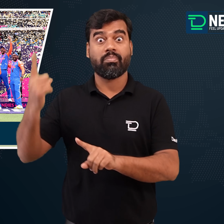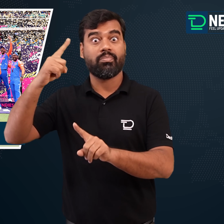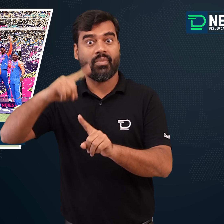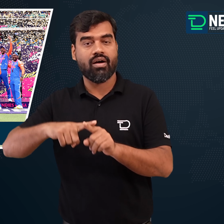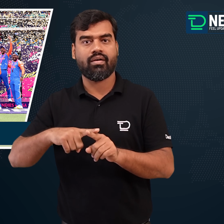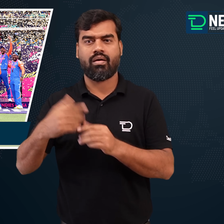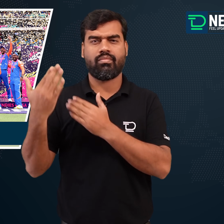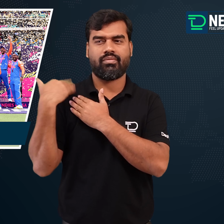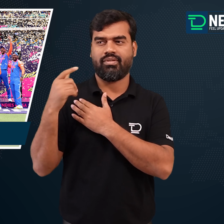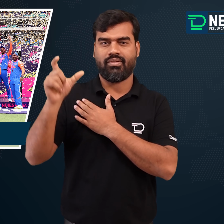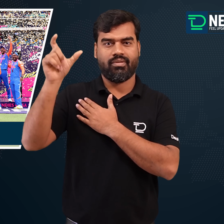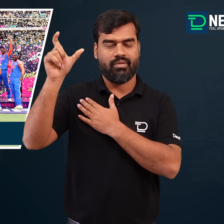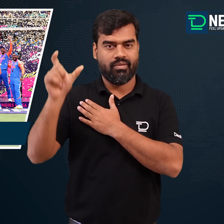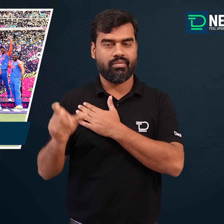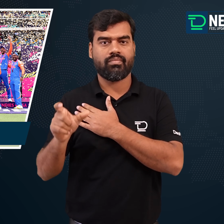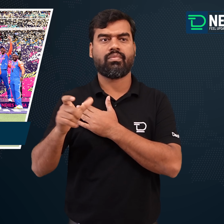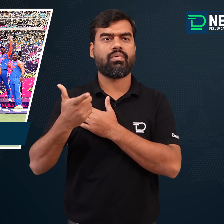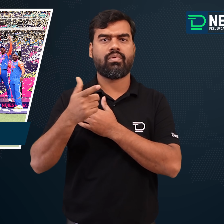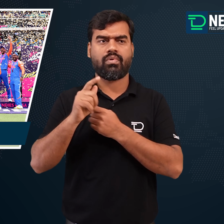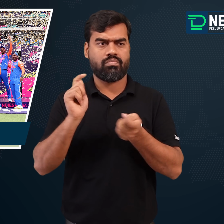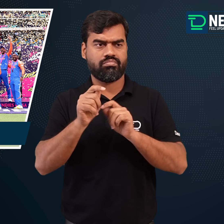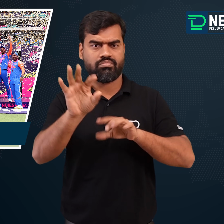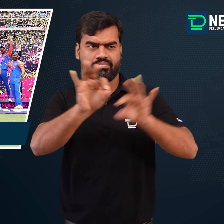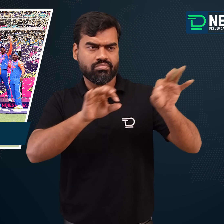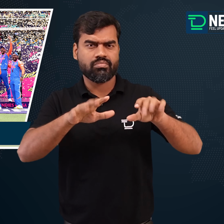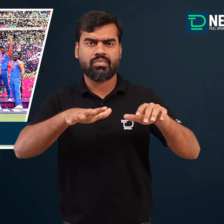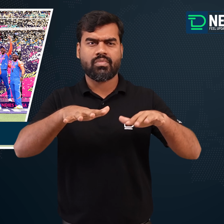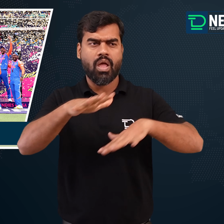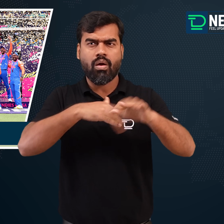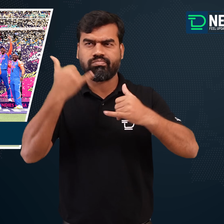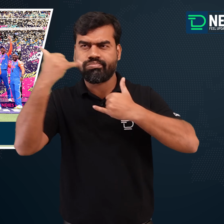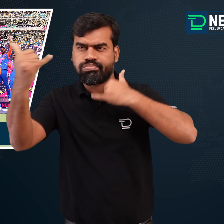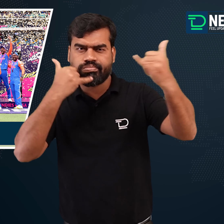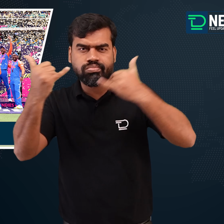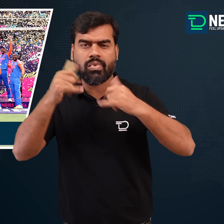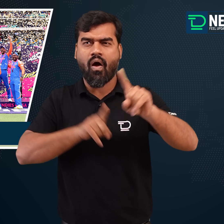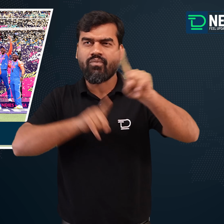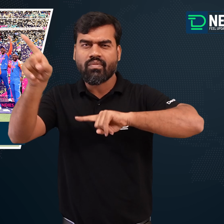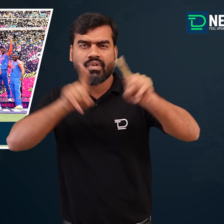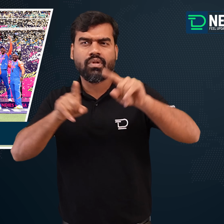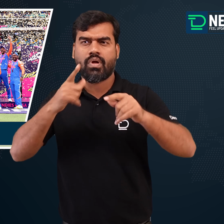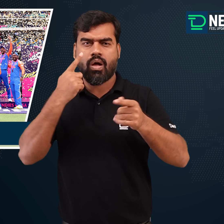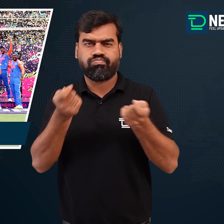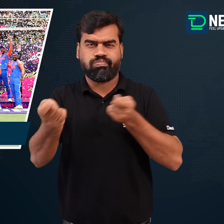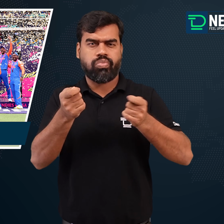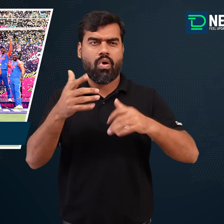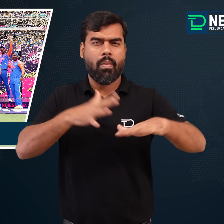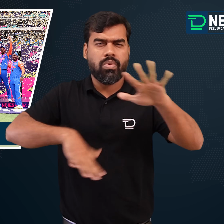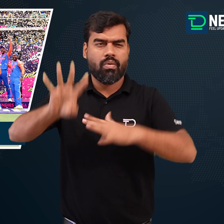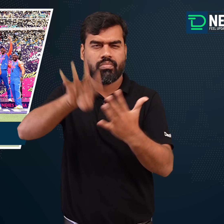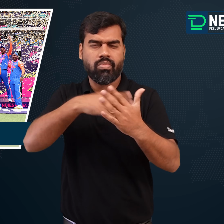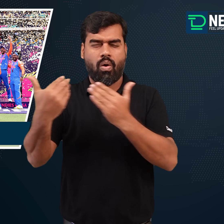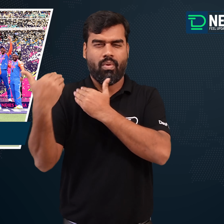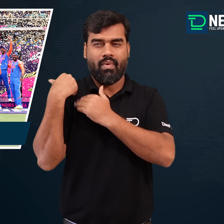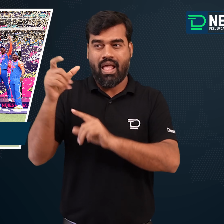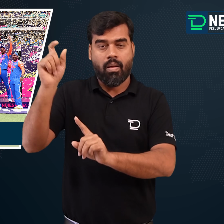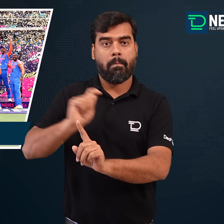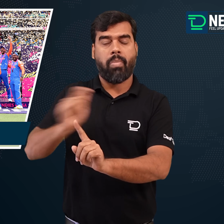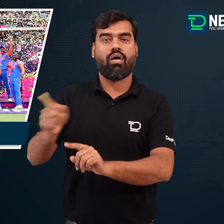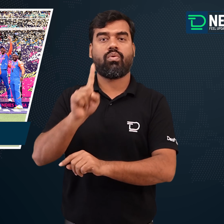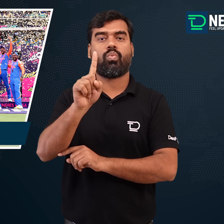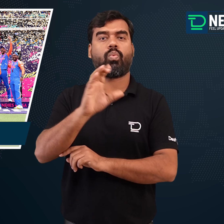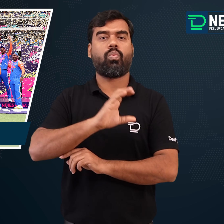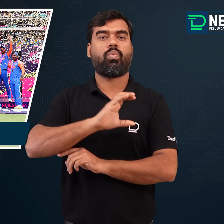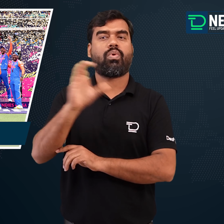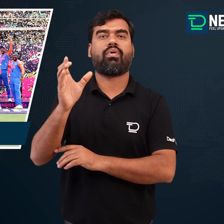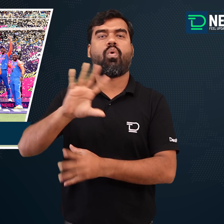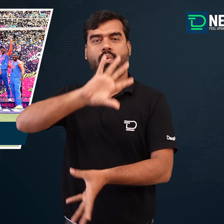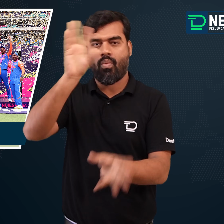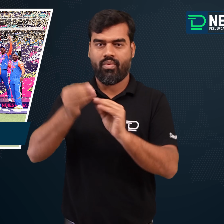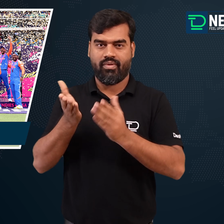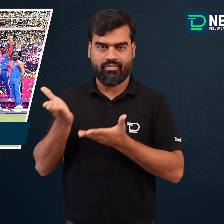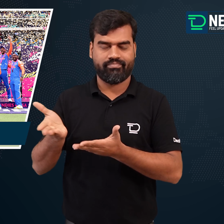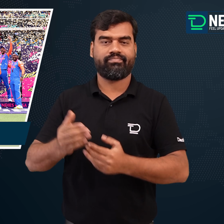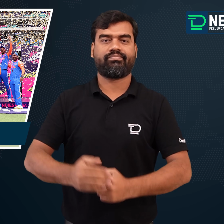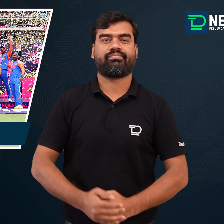the travelling members of the squad will be richer by ₹1 crore each.